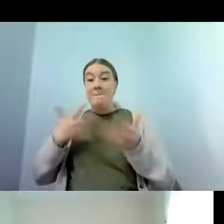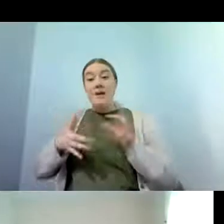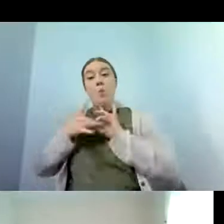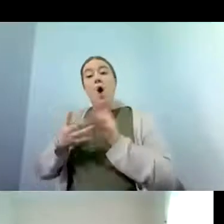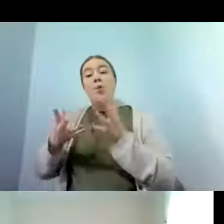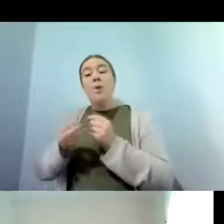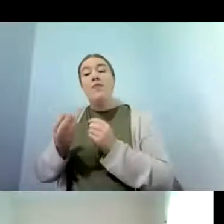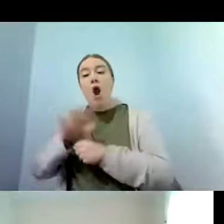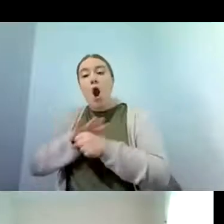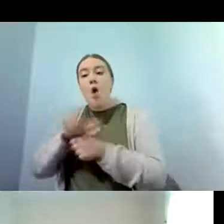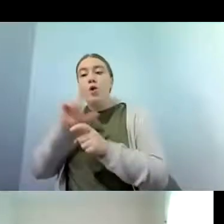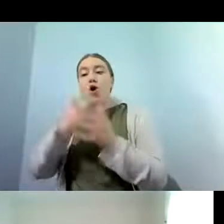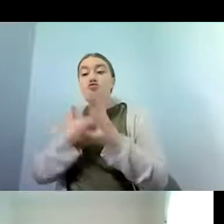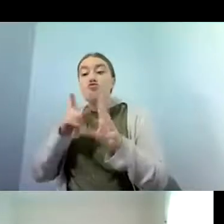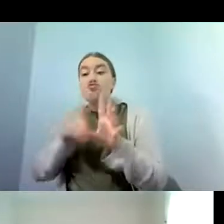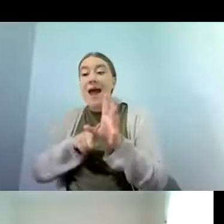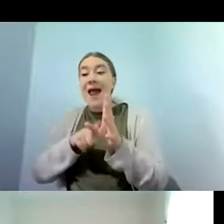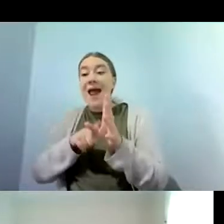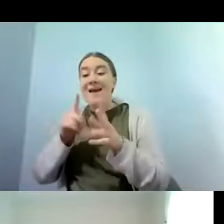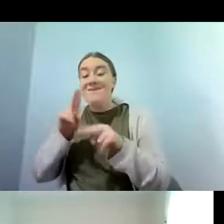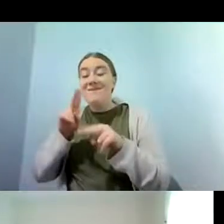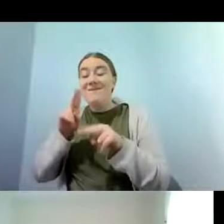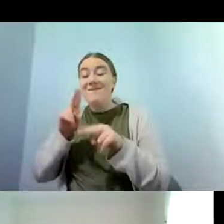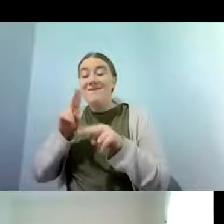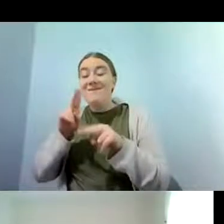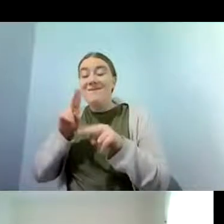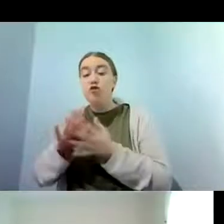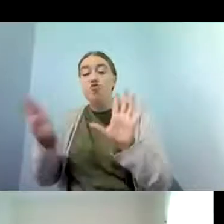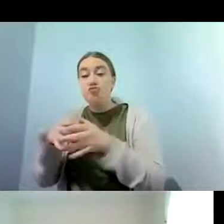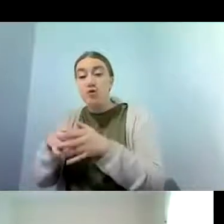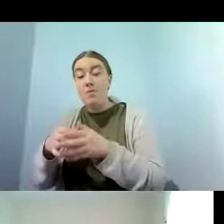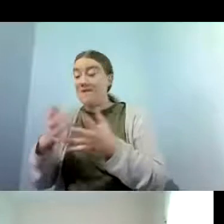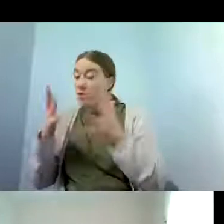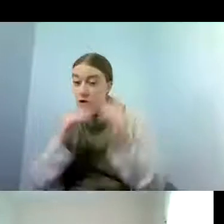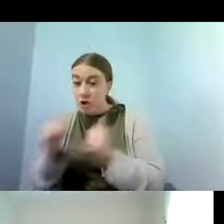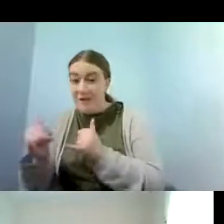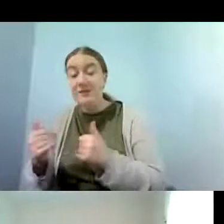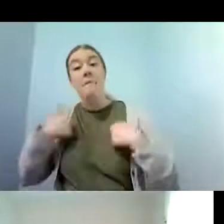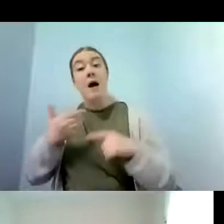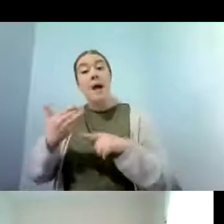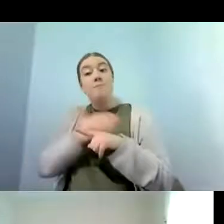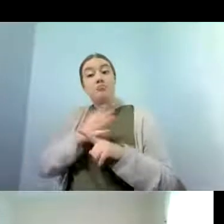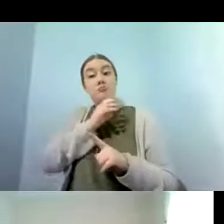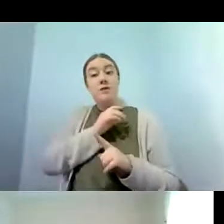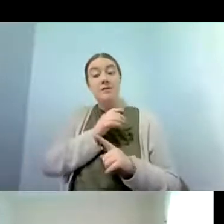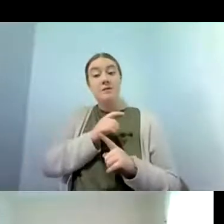to conduct crayfish surveys and my predecessor tim thorpe did some work with volunteers on fresh